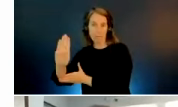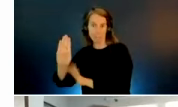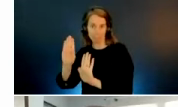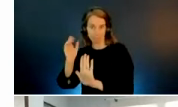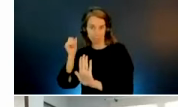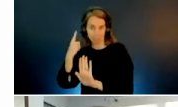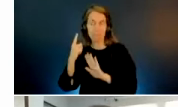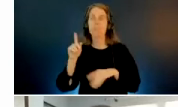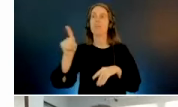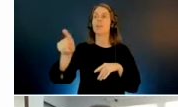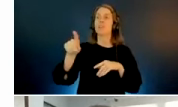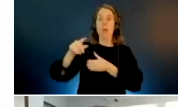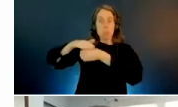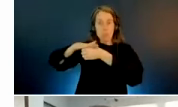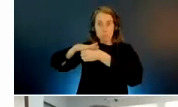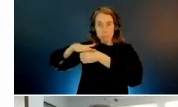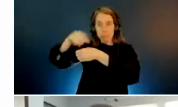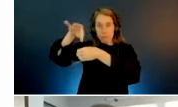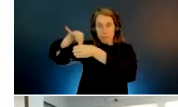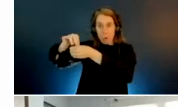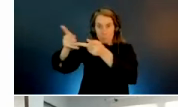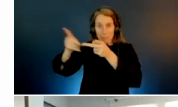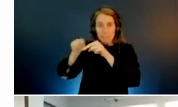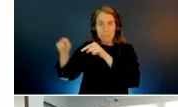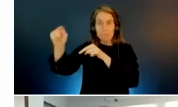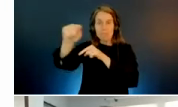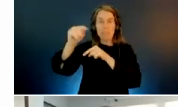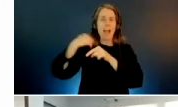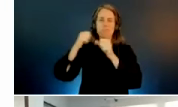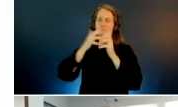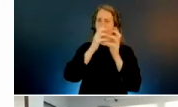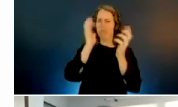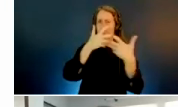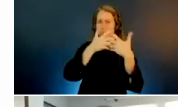has a bunch of part a's and that's the part with the touch screen that you feed your ballot into